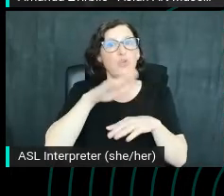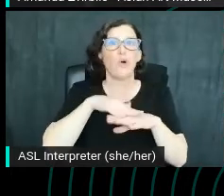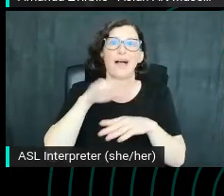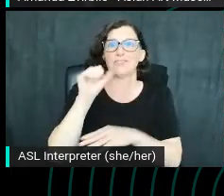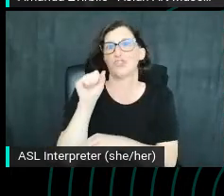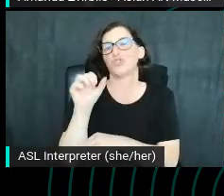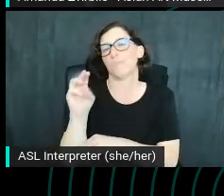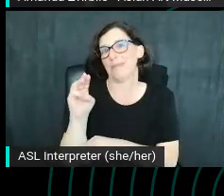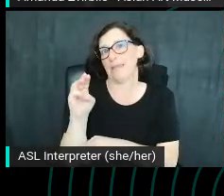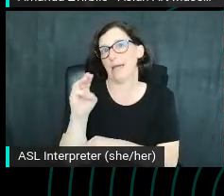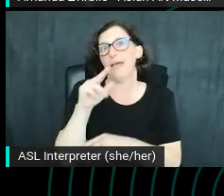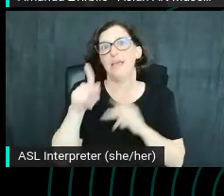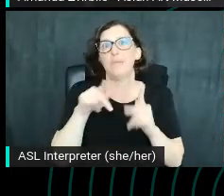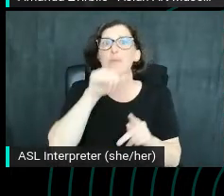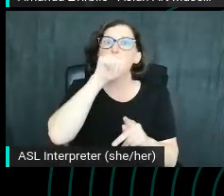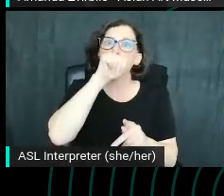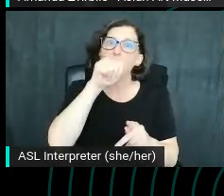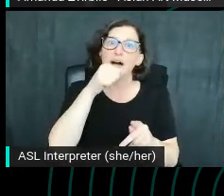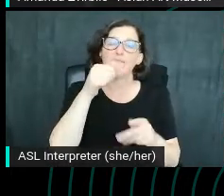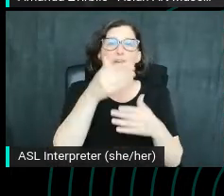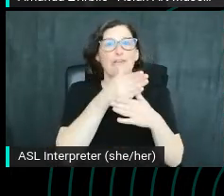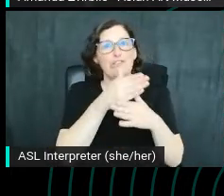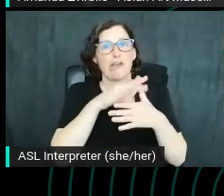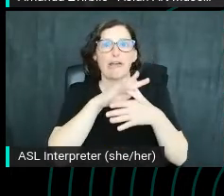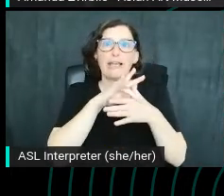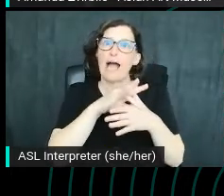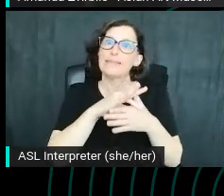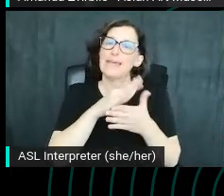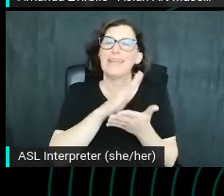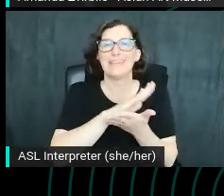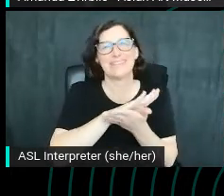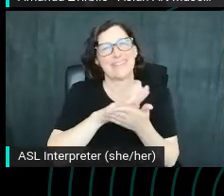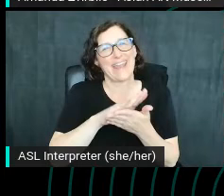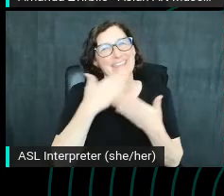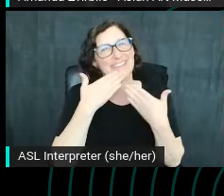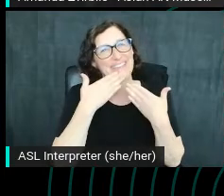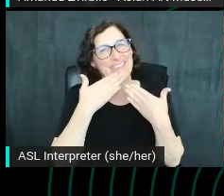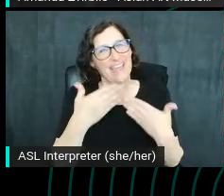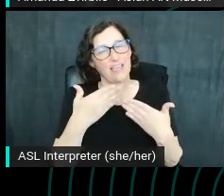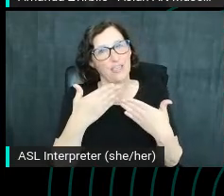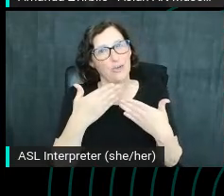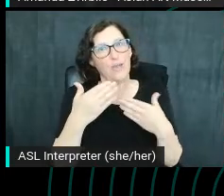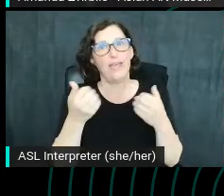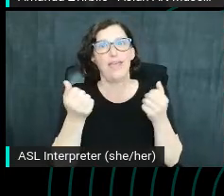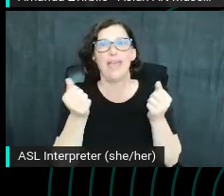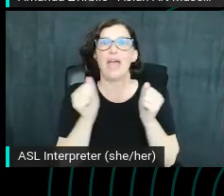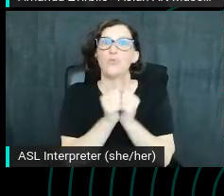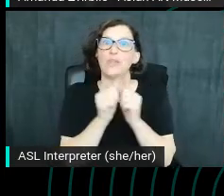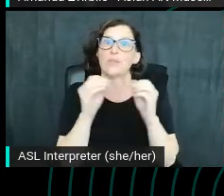People love having their content shared, and it's a nice thank you, and with the rise of TikTok and Instagram reels,